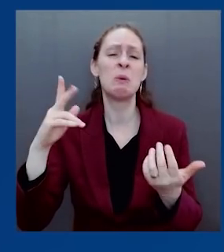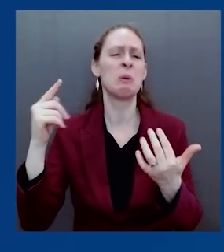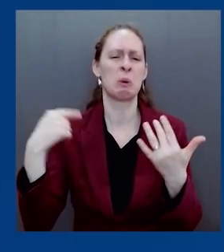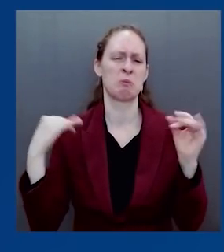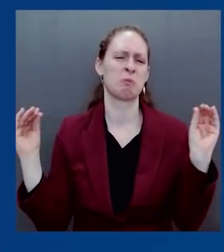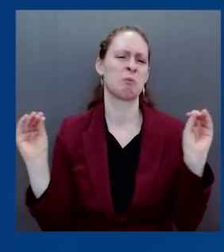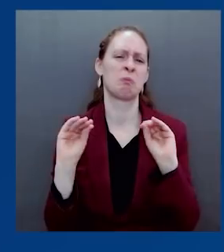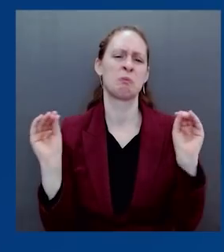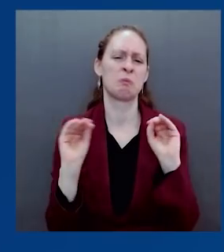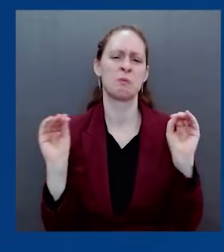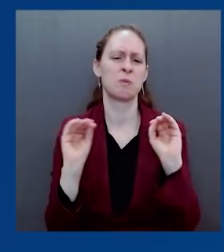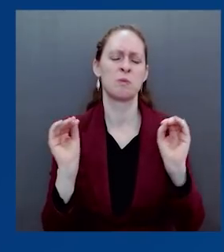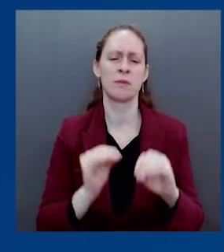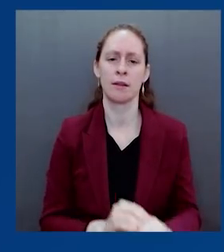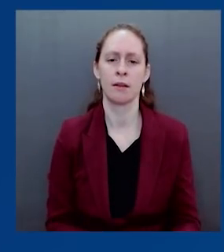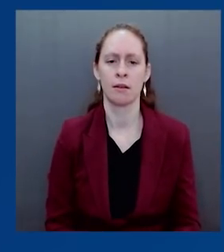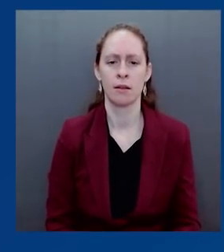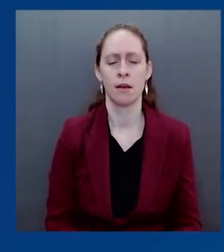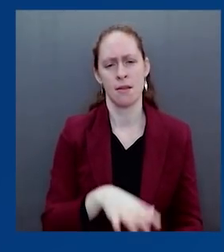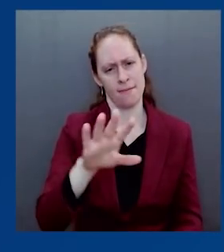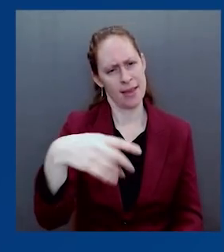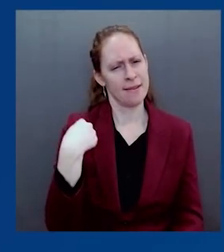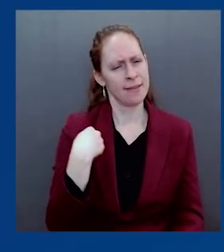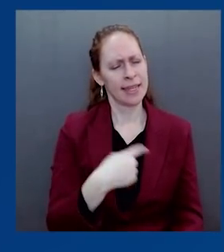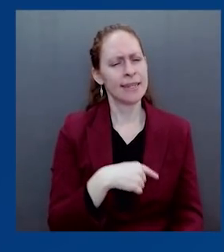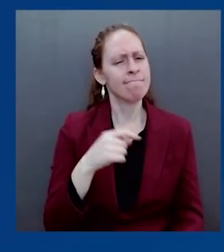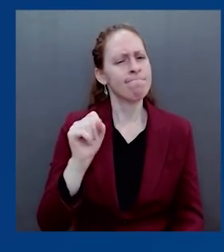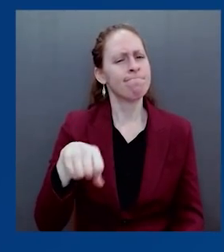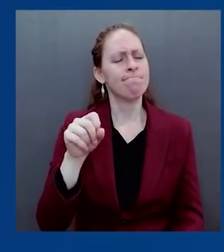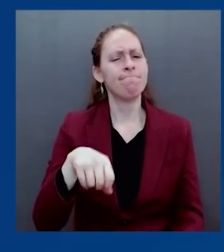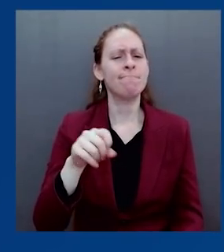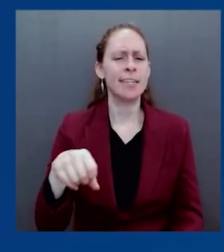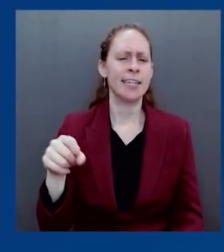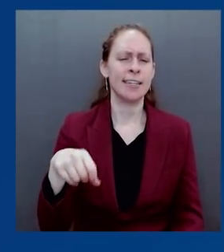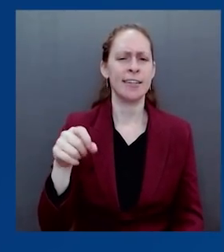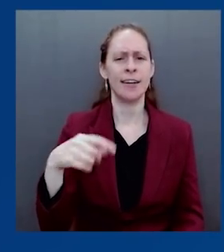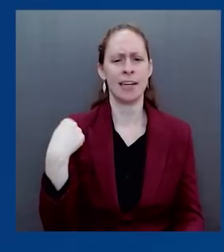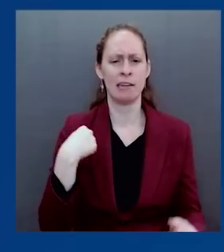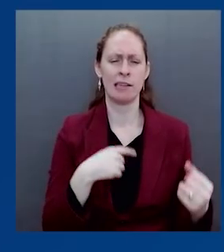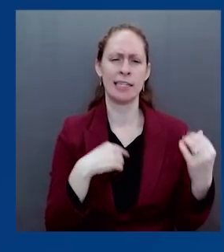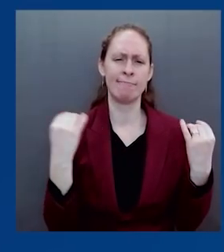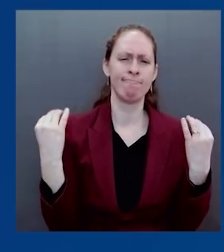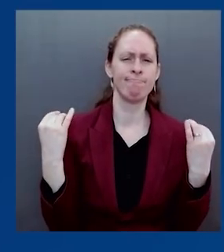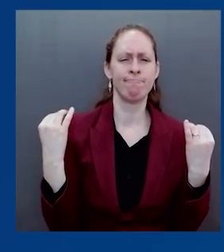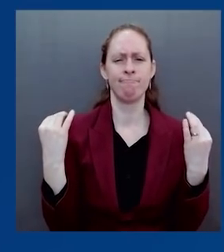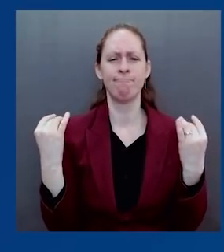we are also thinking about what this looks like with endemic -- when Omicron or COVID itself